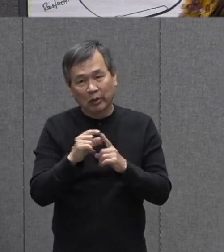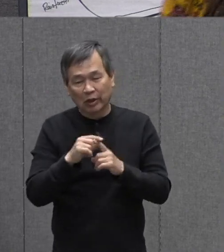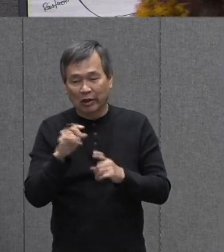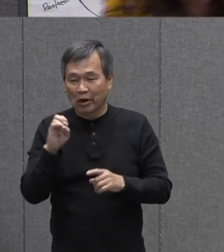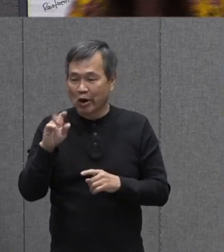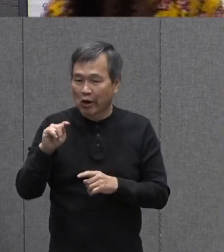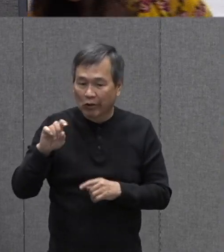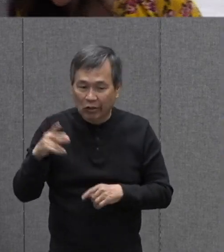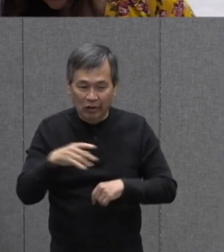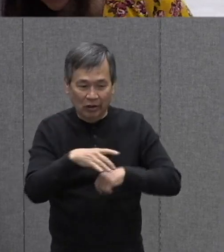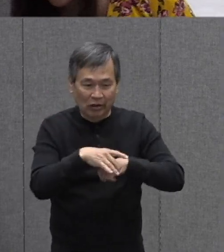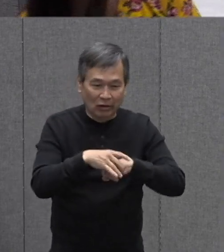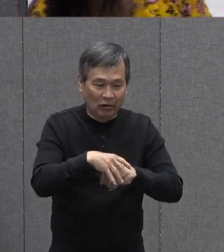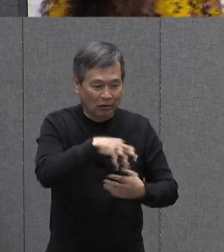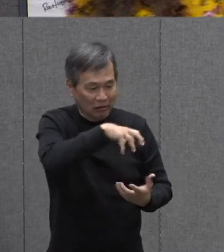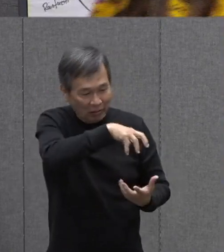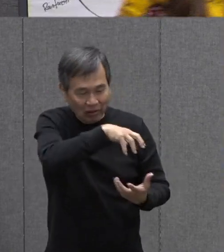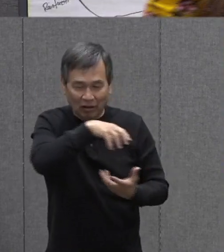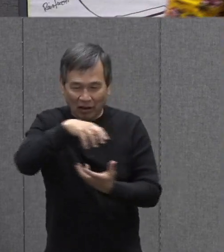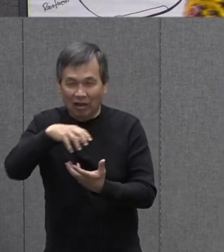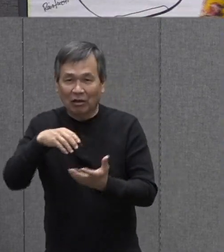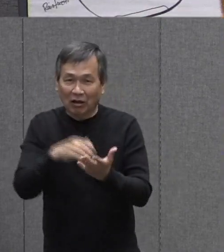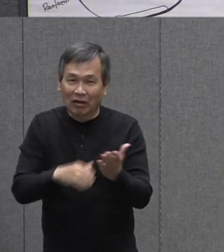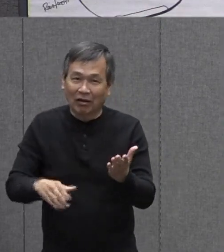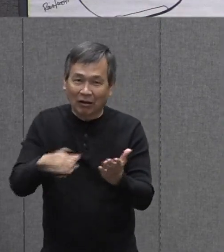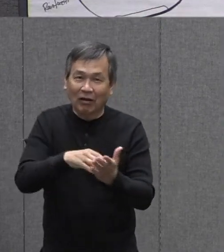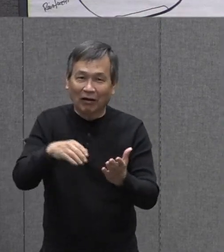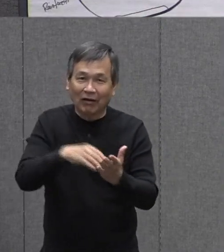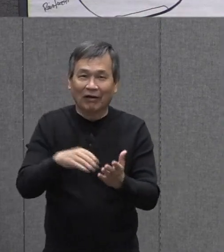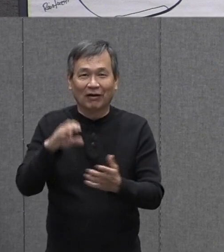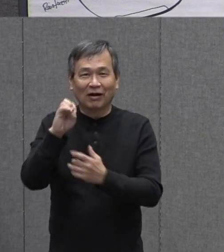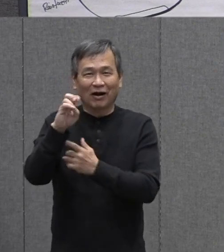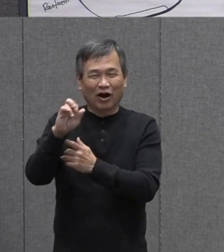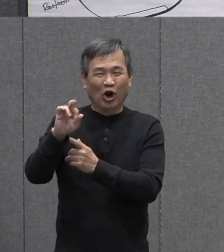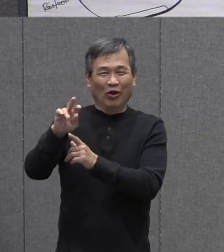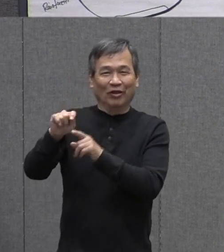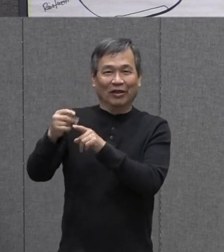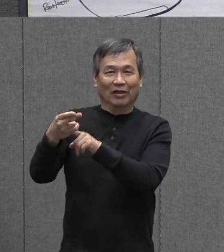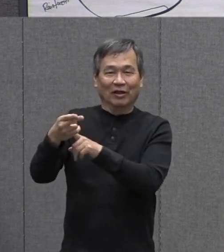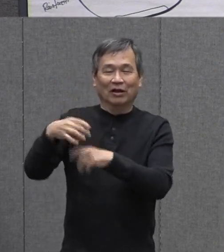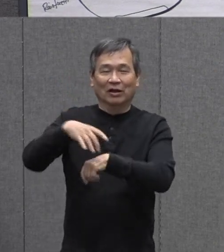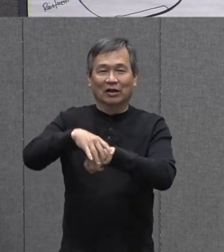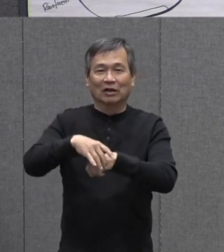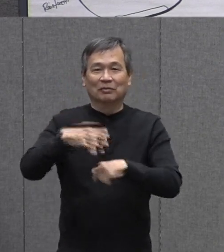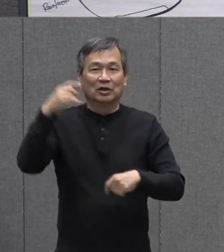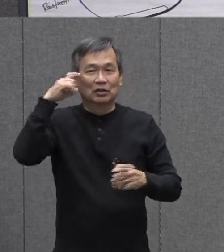You've heard it so many times. But I'm actually holding two Earths right now.